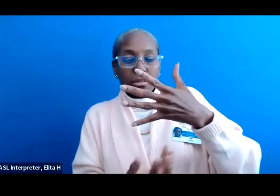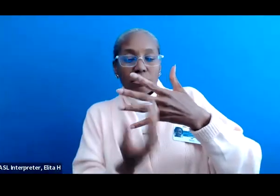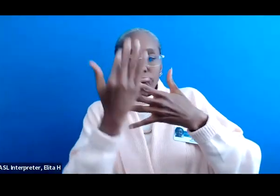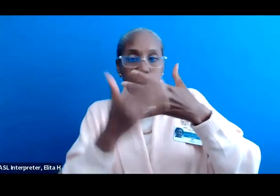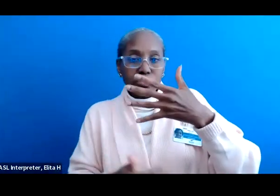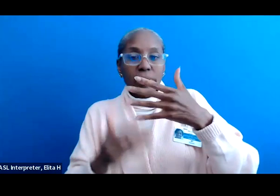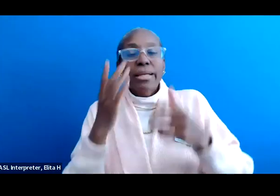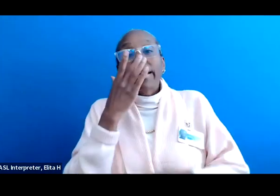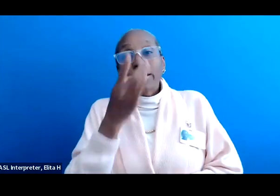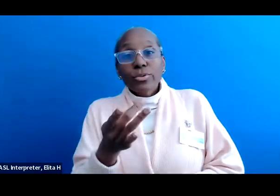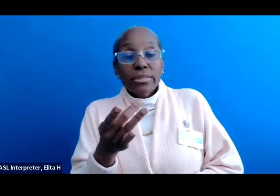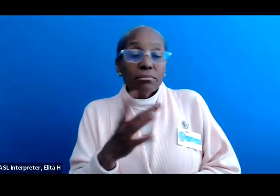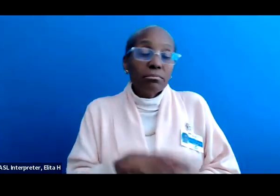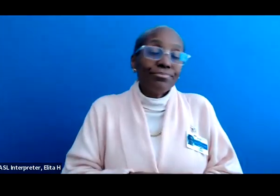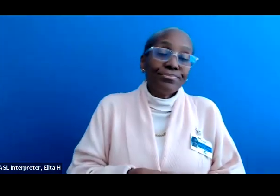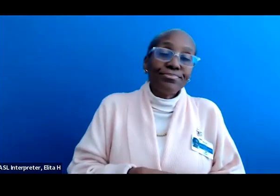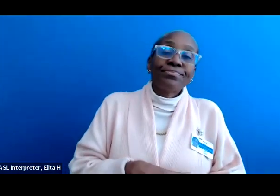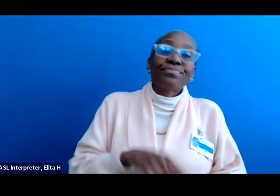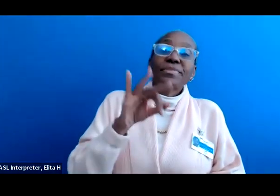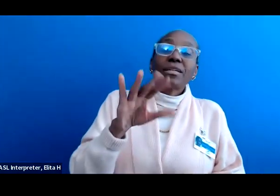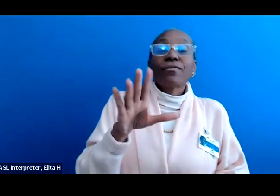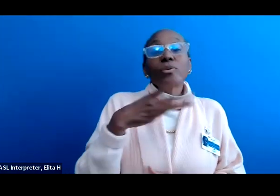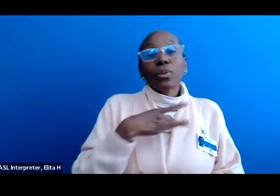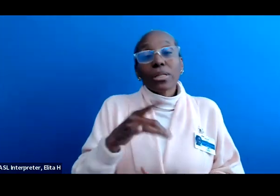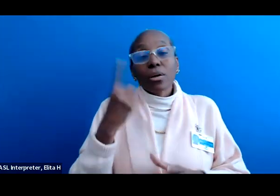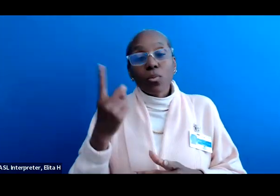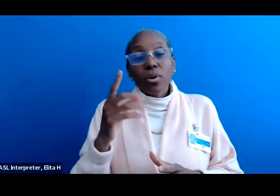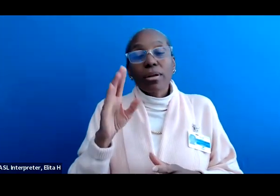Interestingly enough, if you'd like to get one of these baclofen pumps,